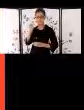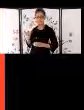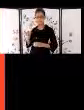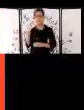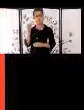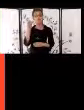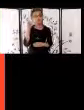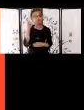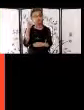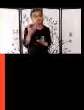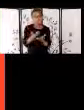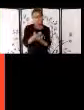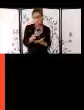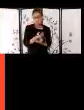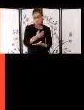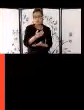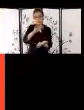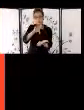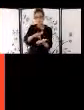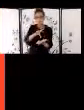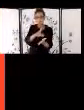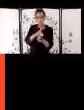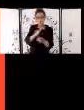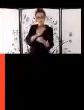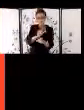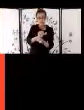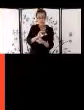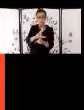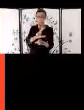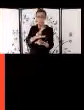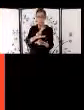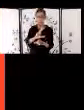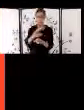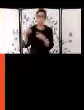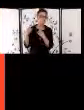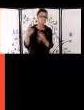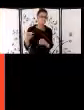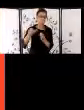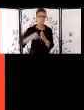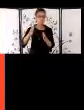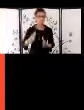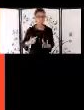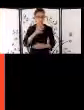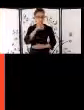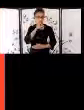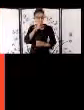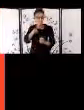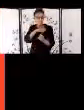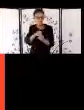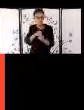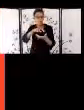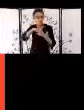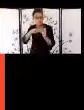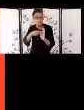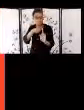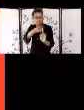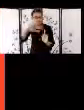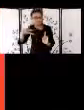mid-career or established artist. These definitions can be completely different based on artistic